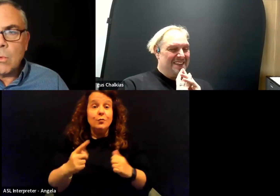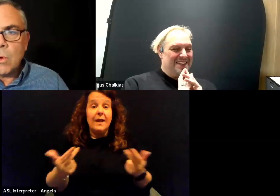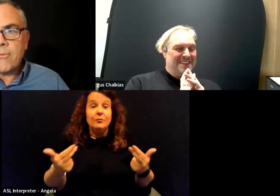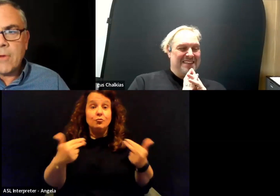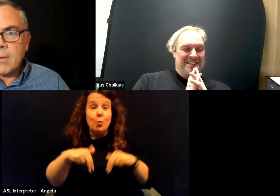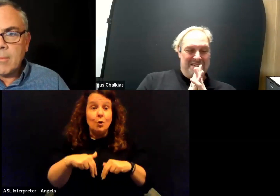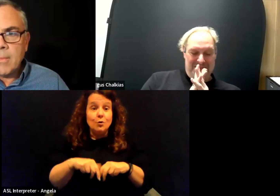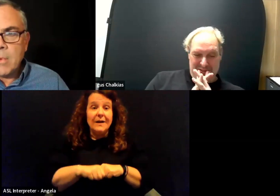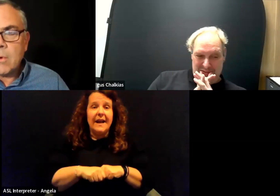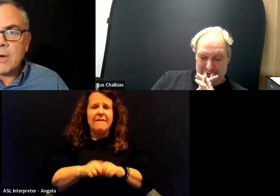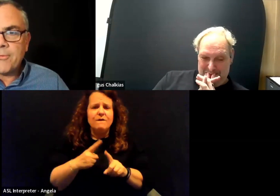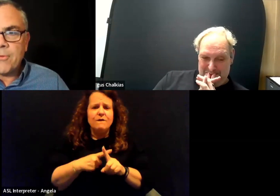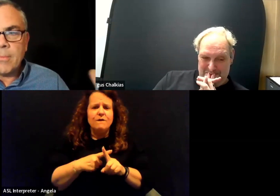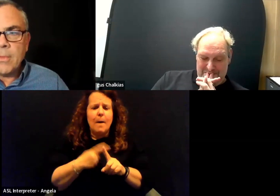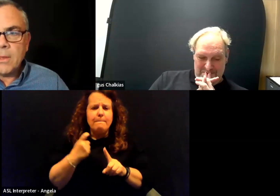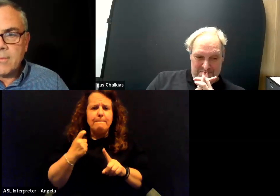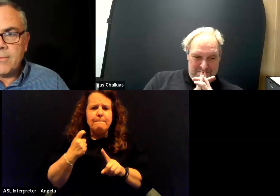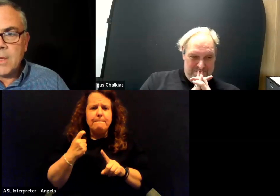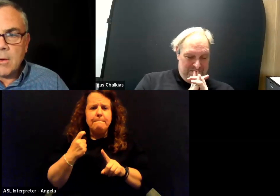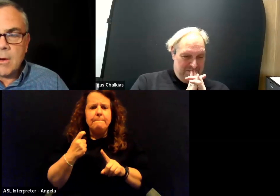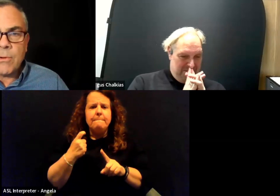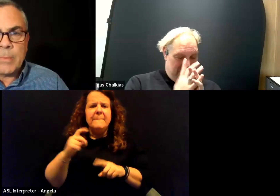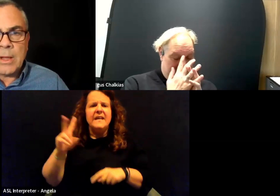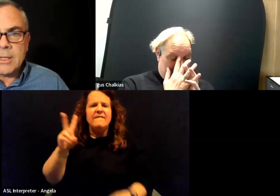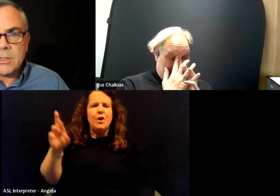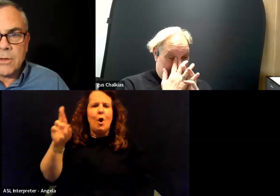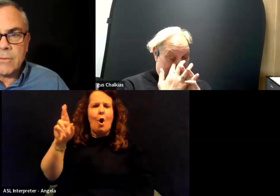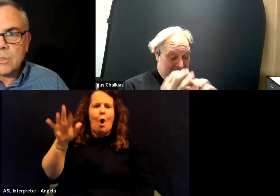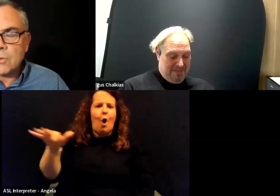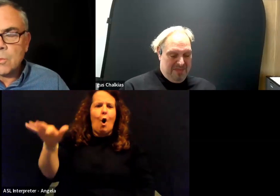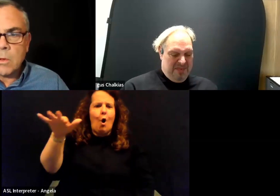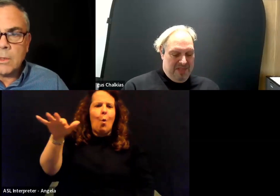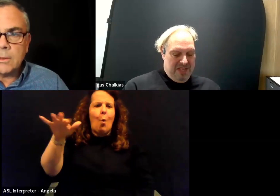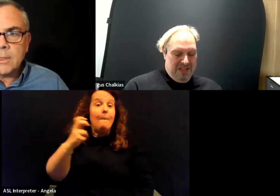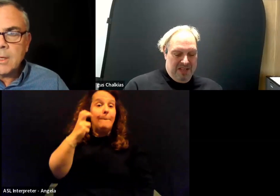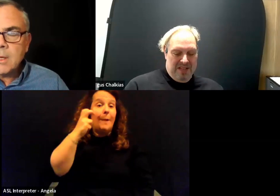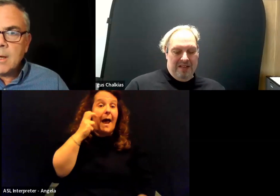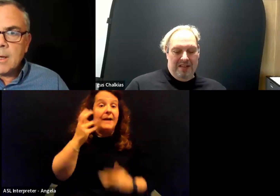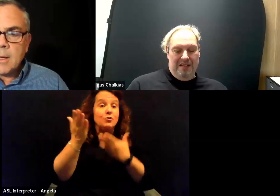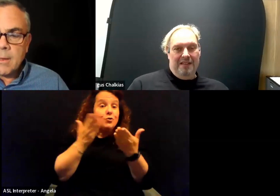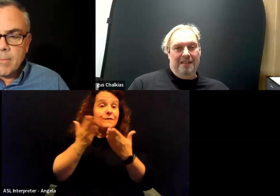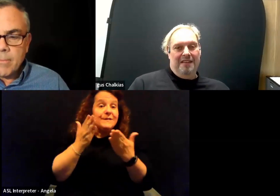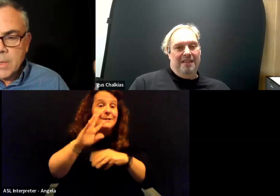from the VR or blind services world either as